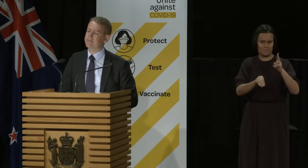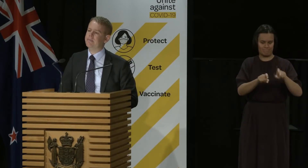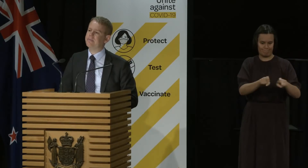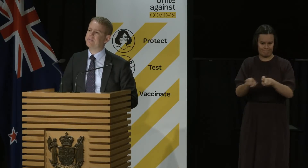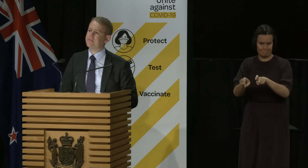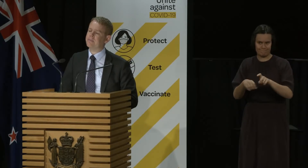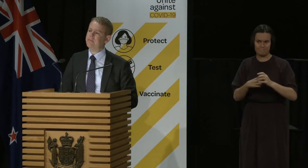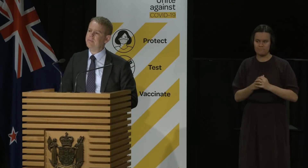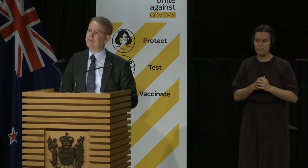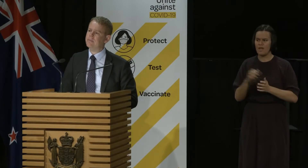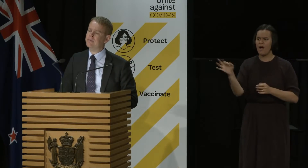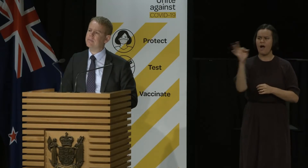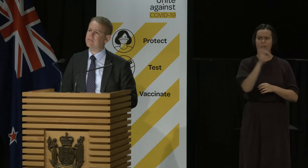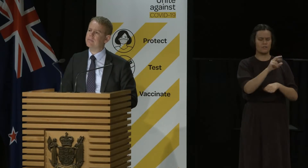We will be able to get more of